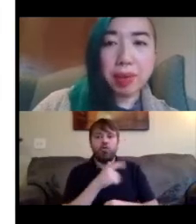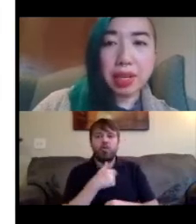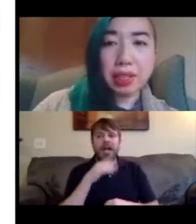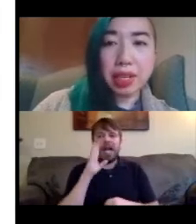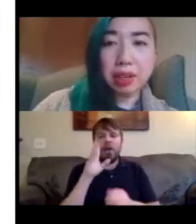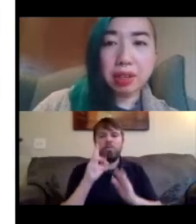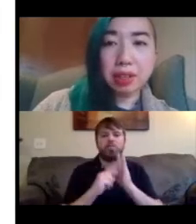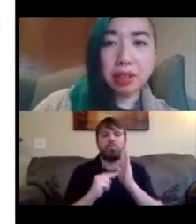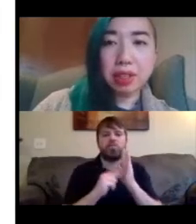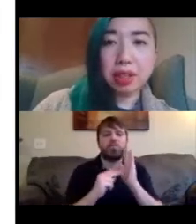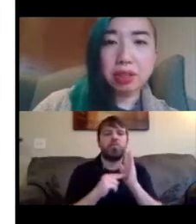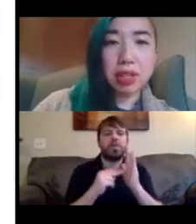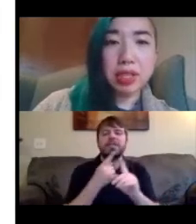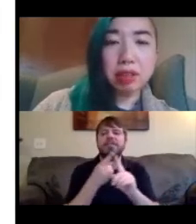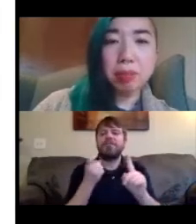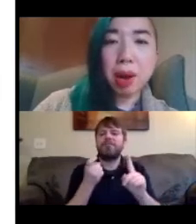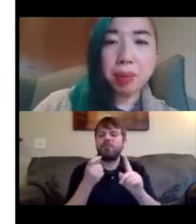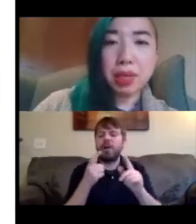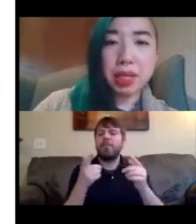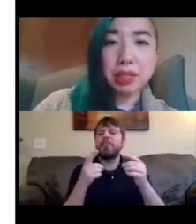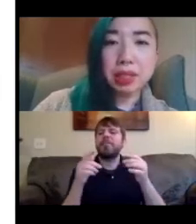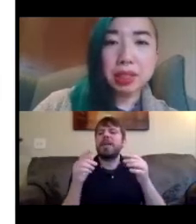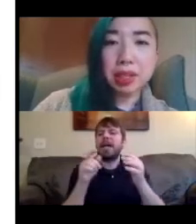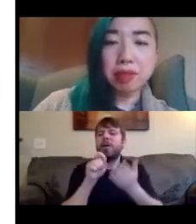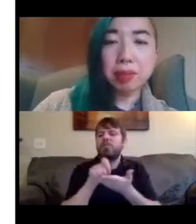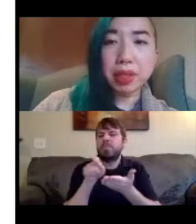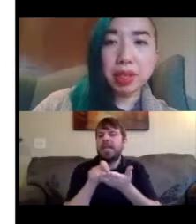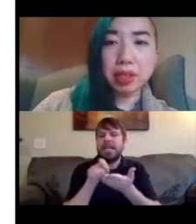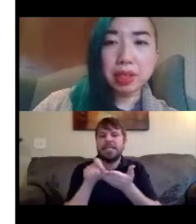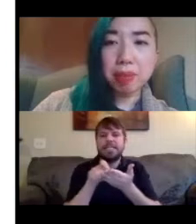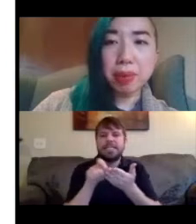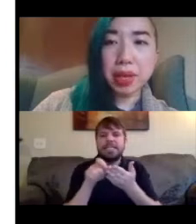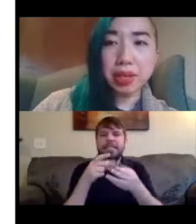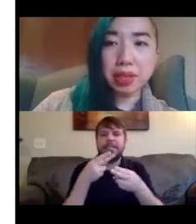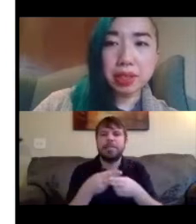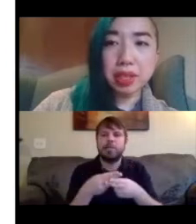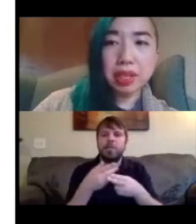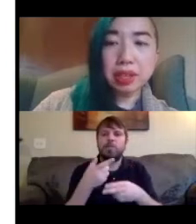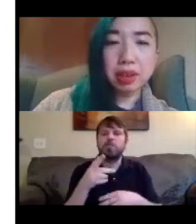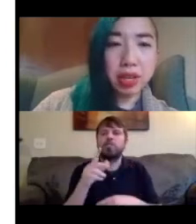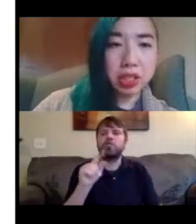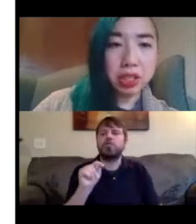essay called "The Near Transitive Properties of the Political and Poetical: Erasure".